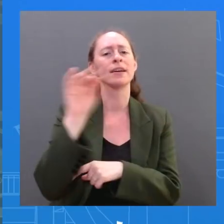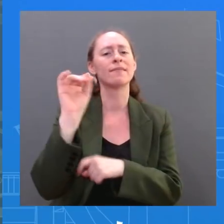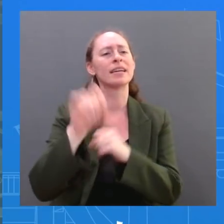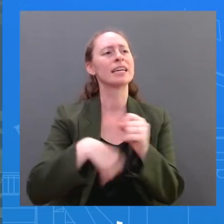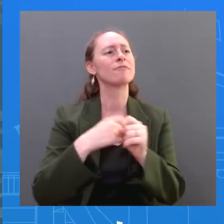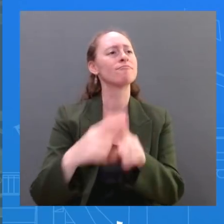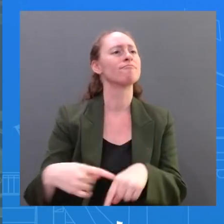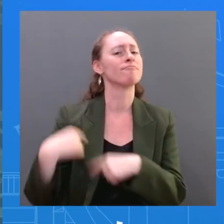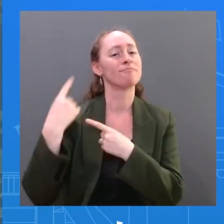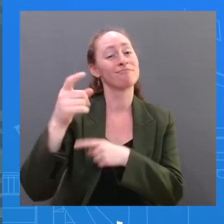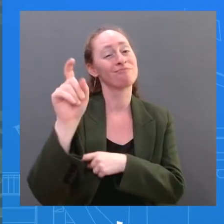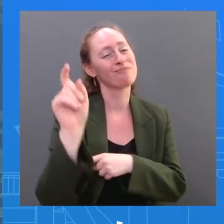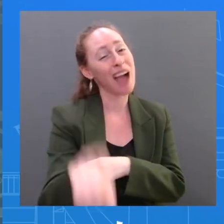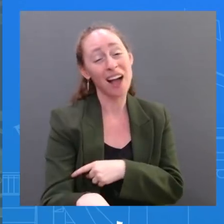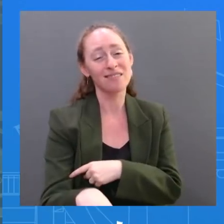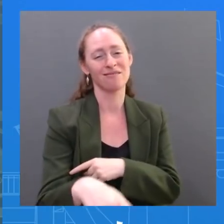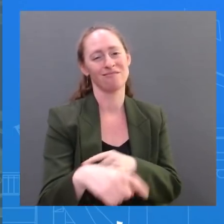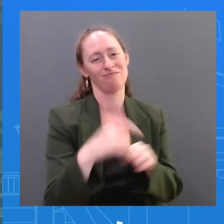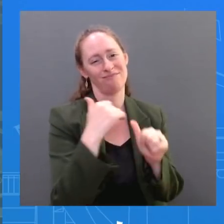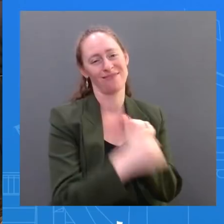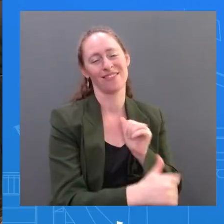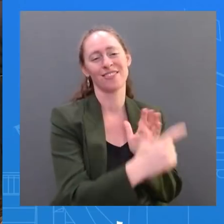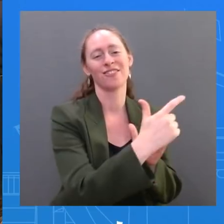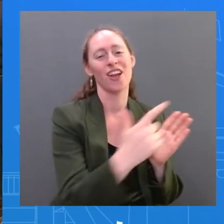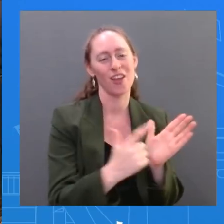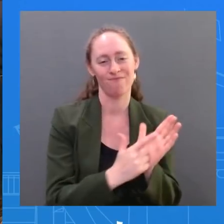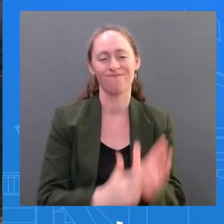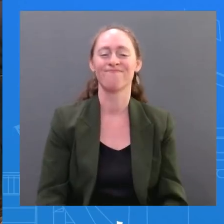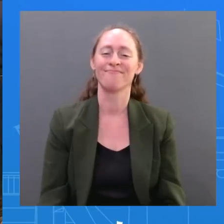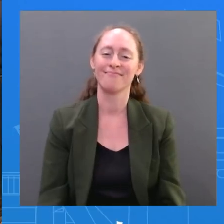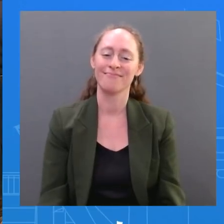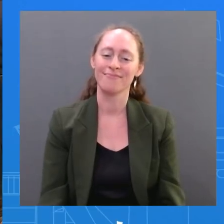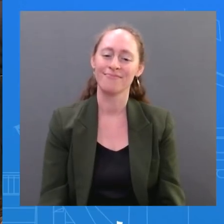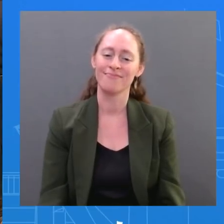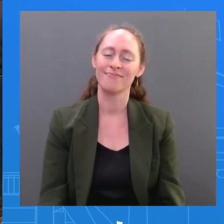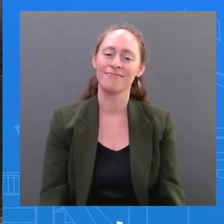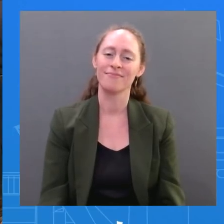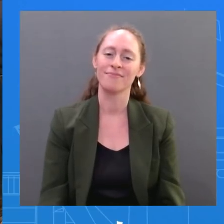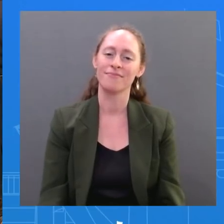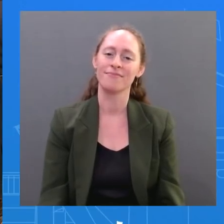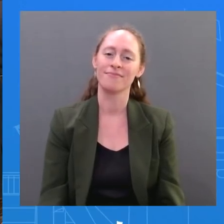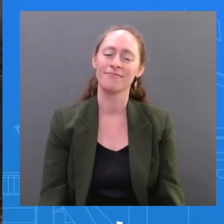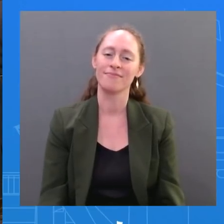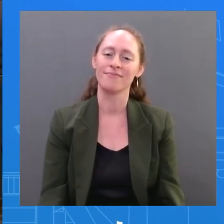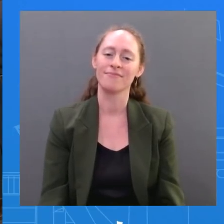that he's going to stop by the Japanese embassy today to sign a condolence book. Anything else you can share about how the administration